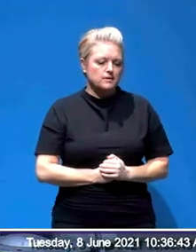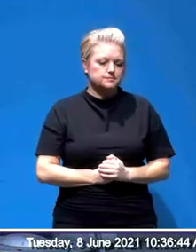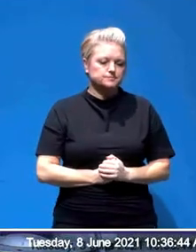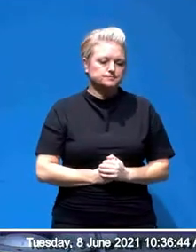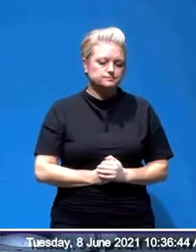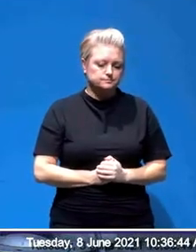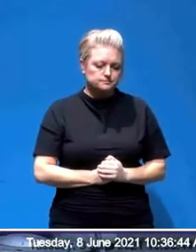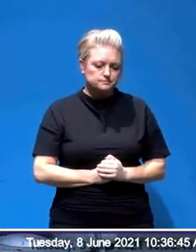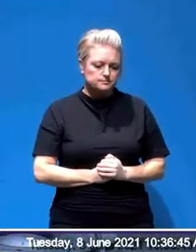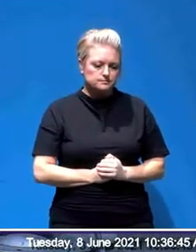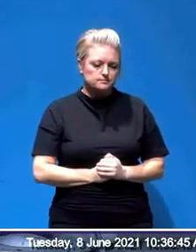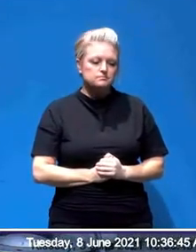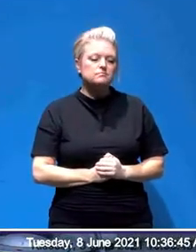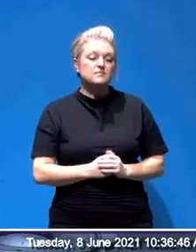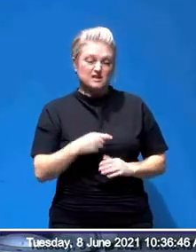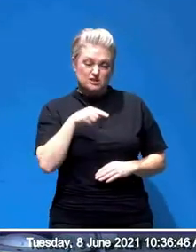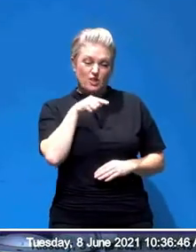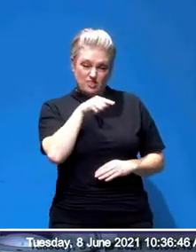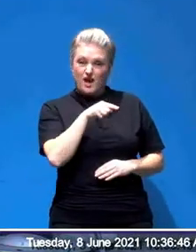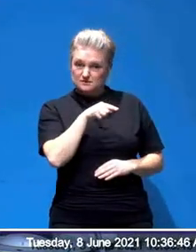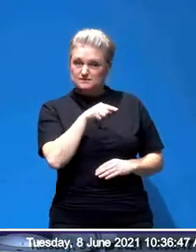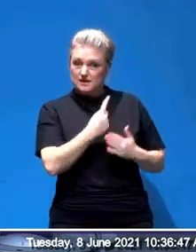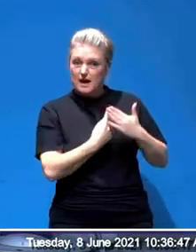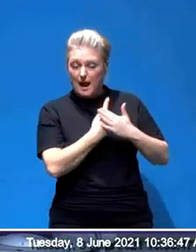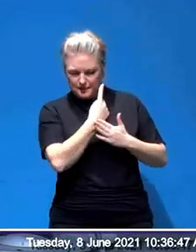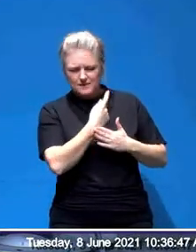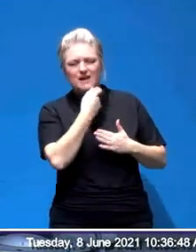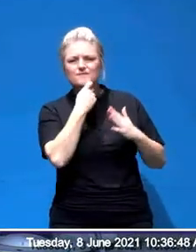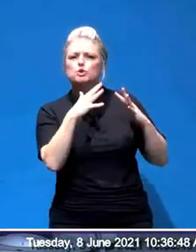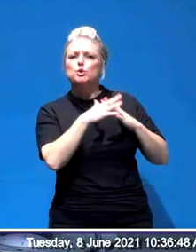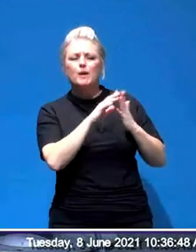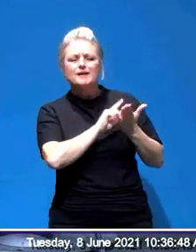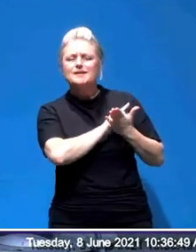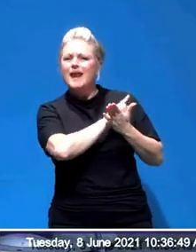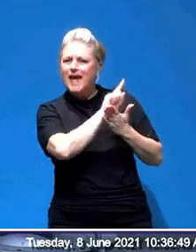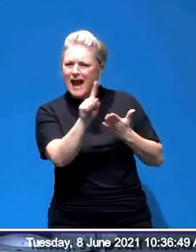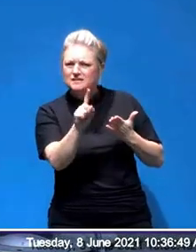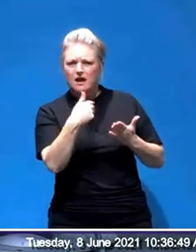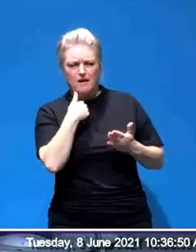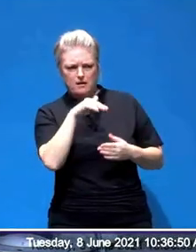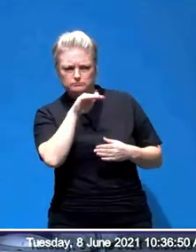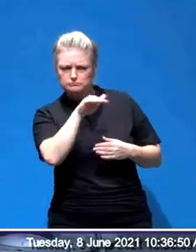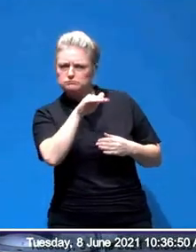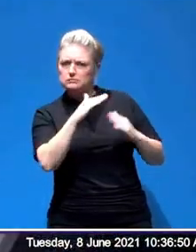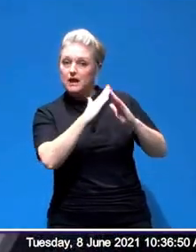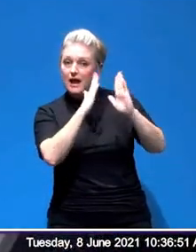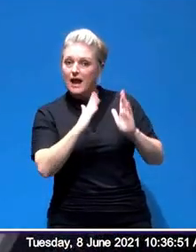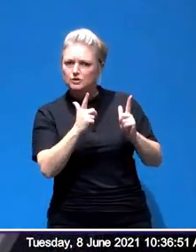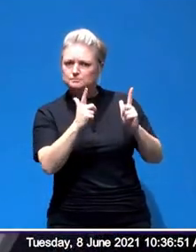Just weeks after this incident, I followed up on my complaint with Wayne. He told me that the complaint had been escalated